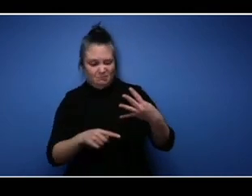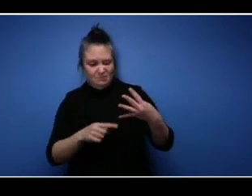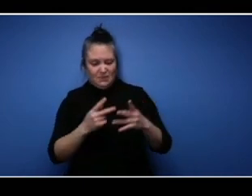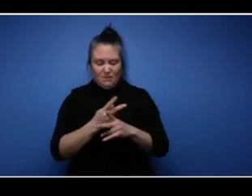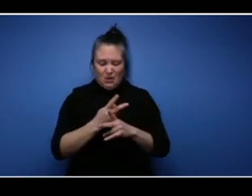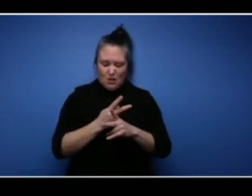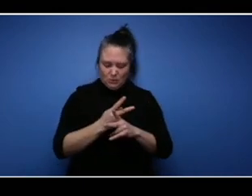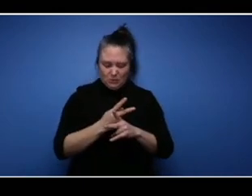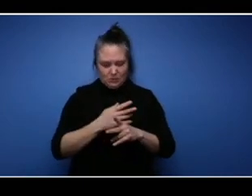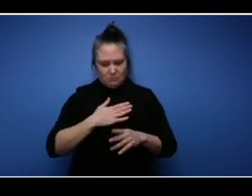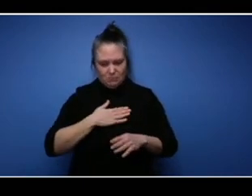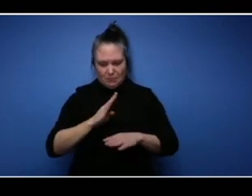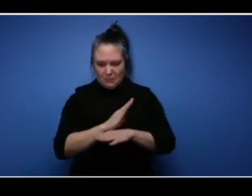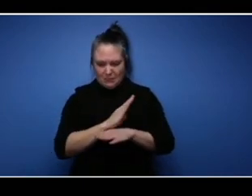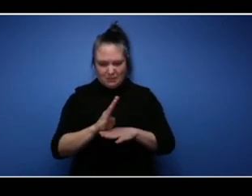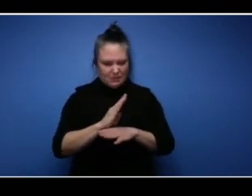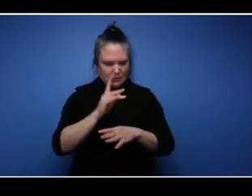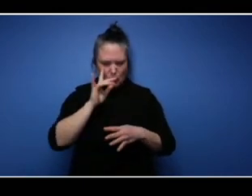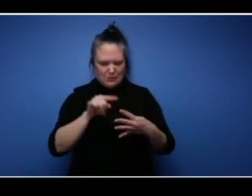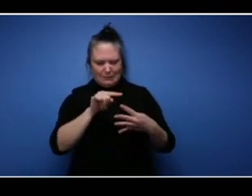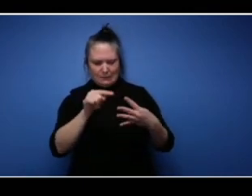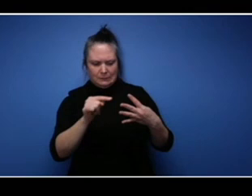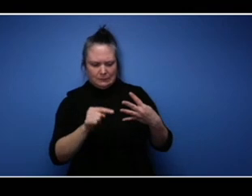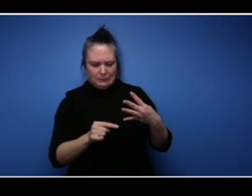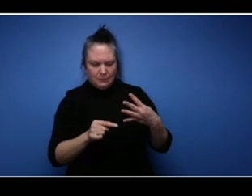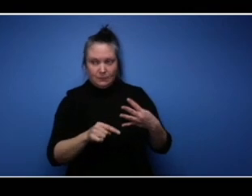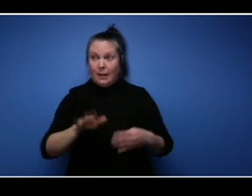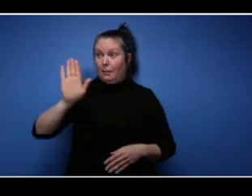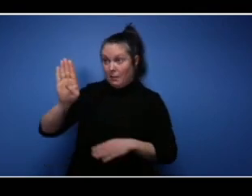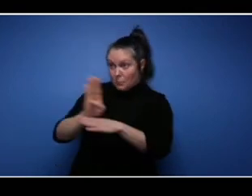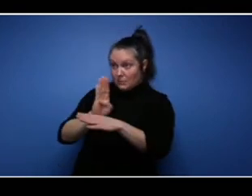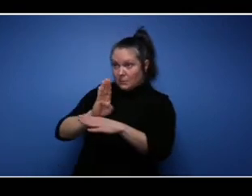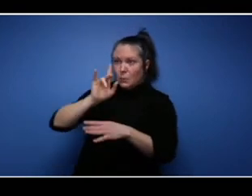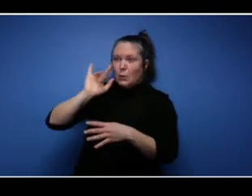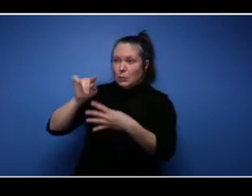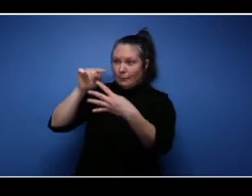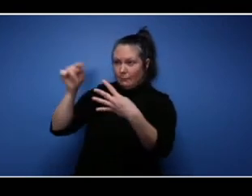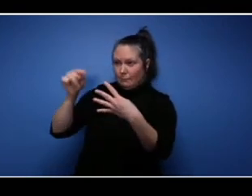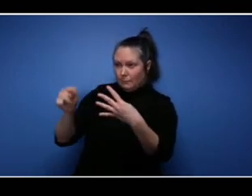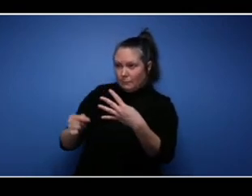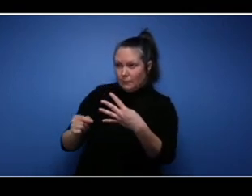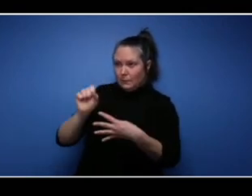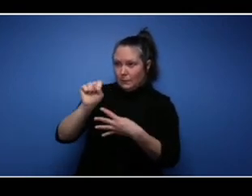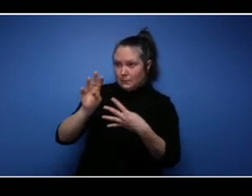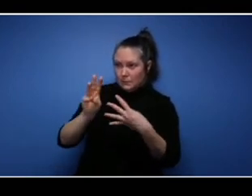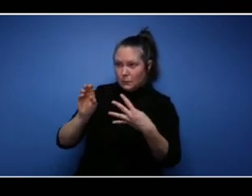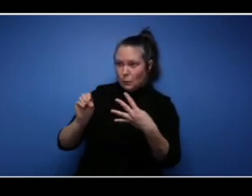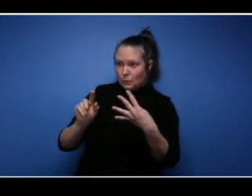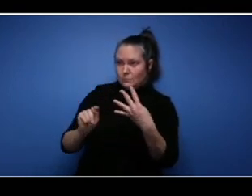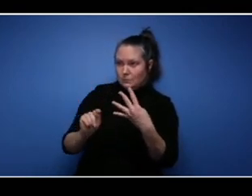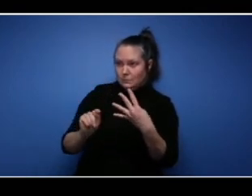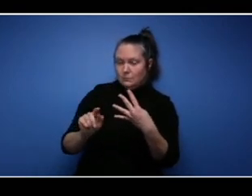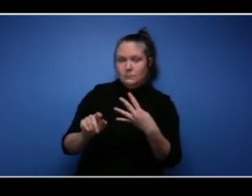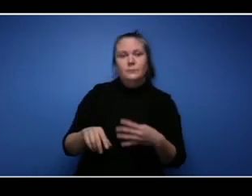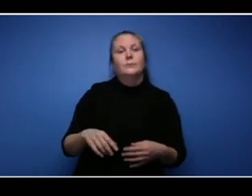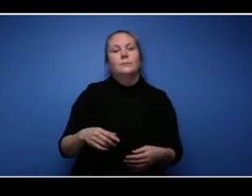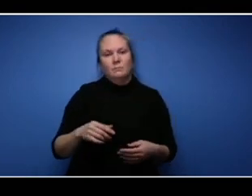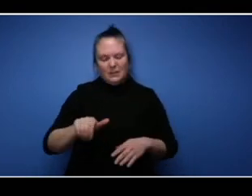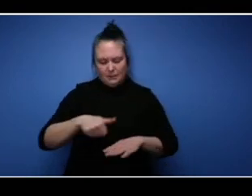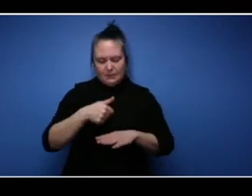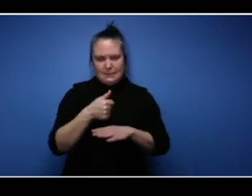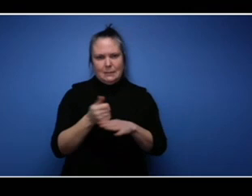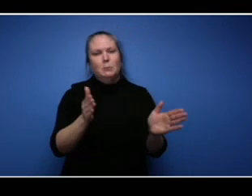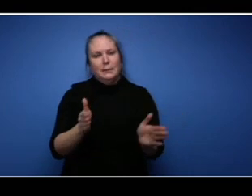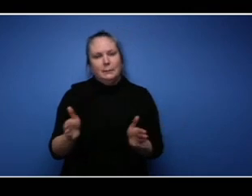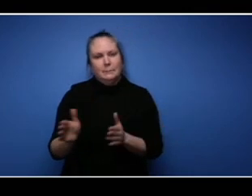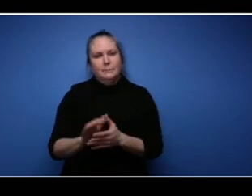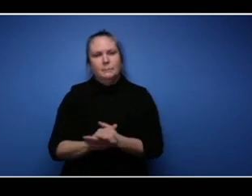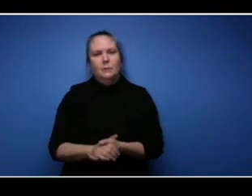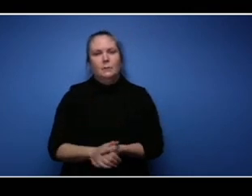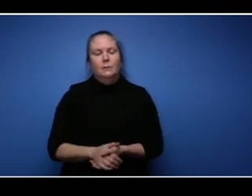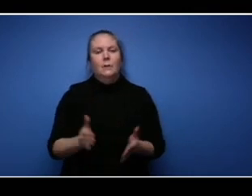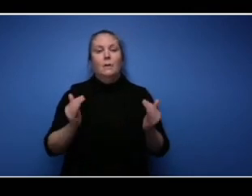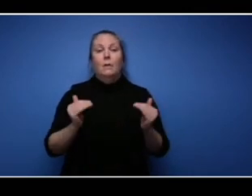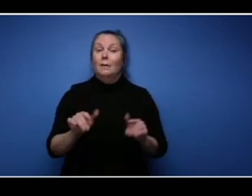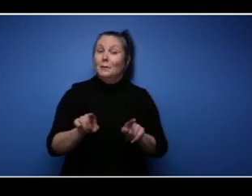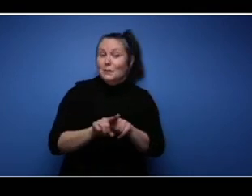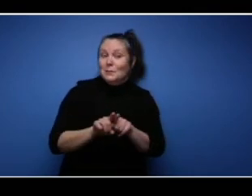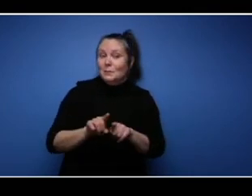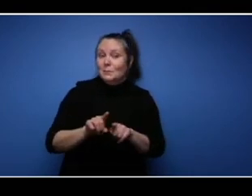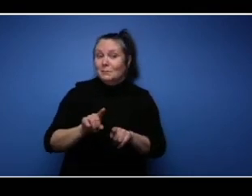plan, you can also network and build relationships with people who are already serving your ideal